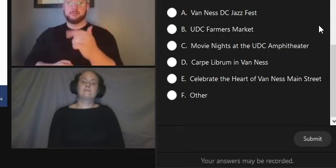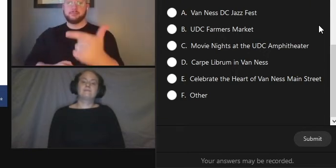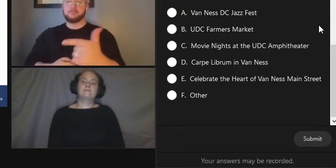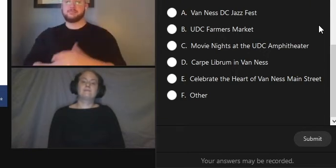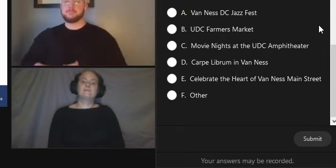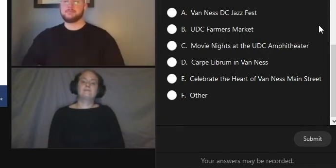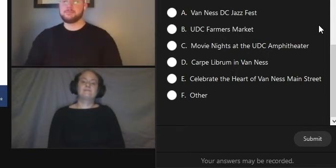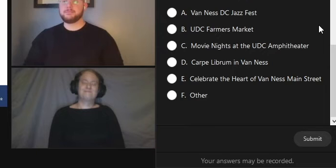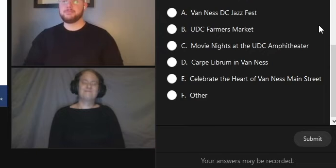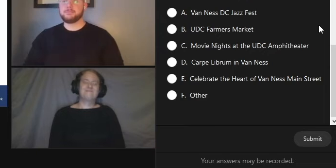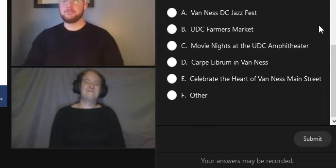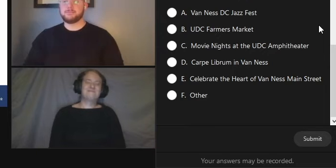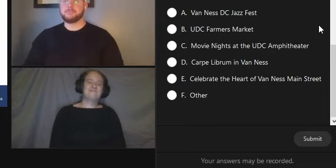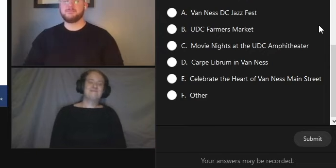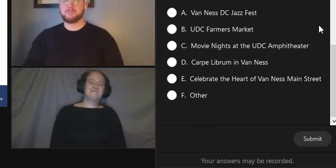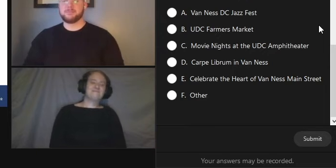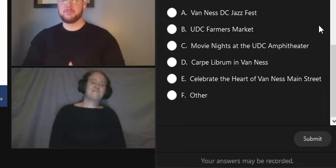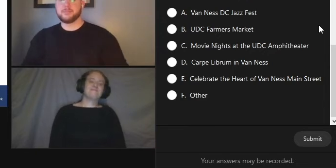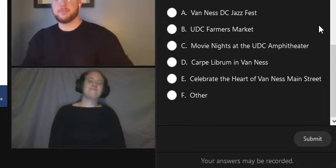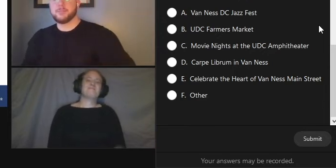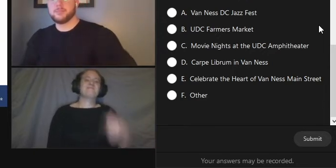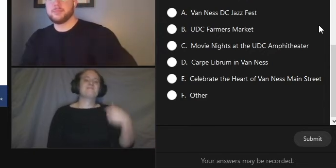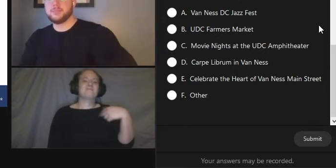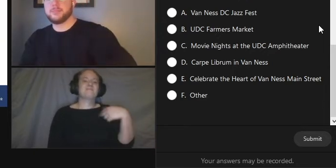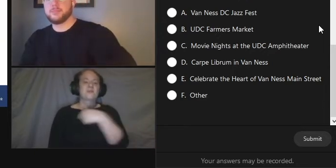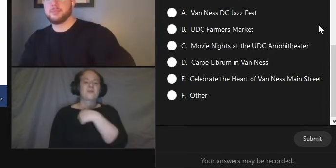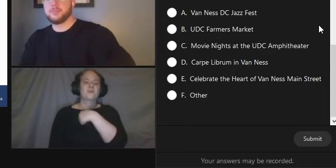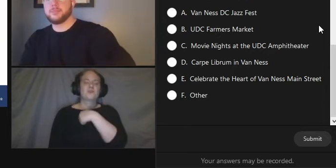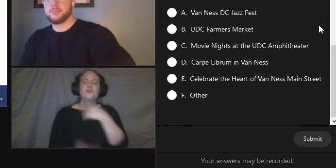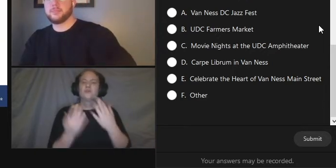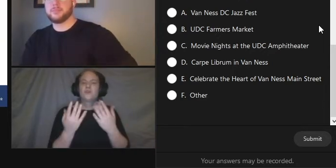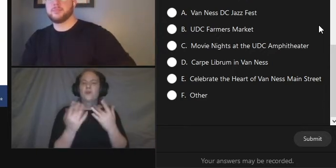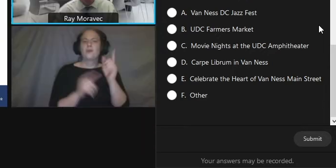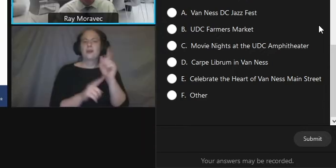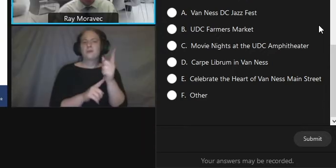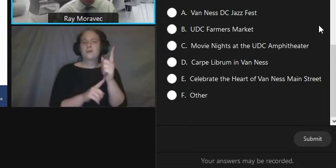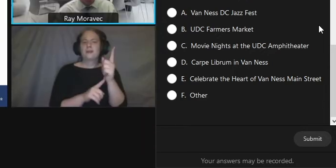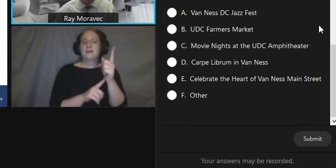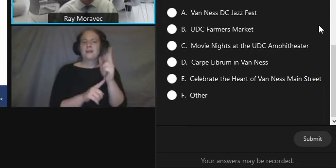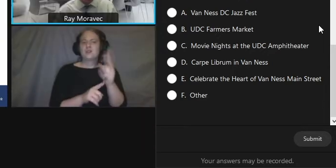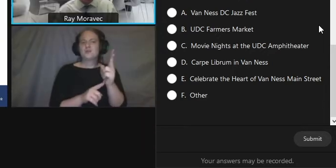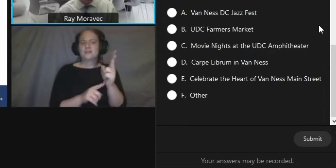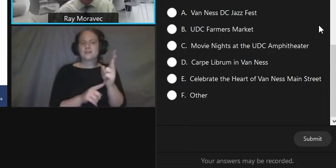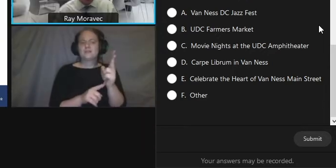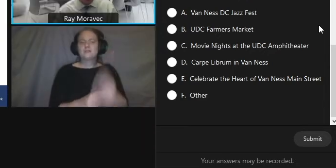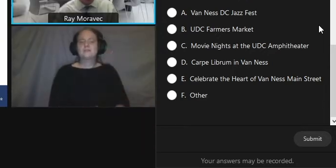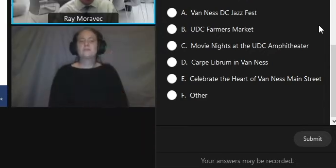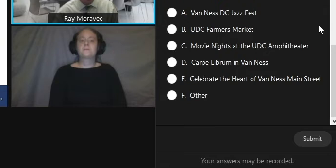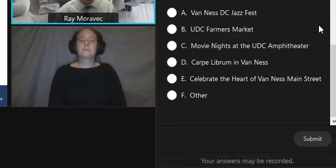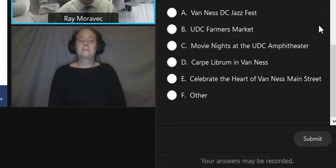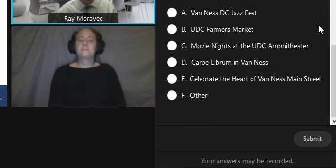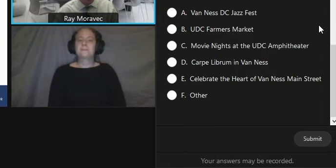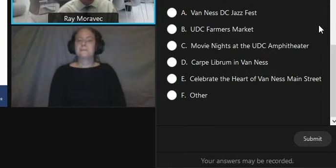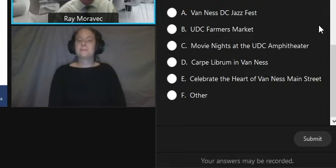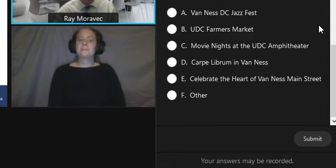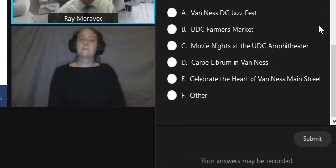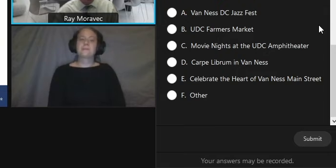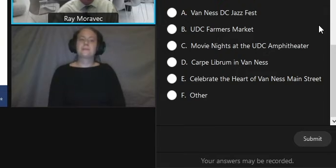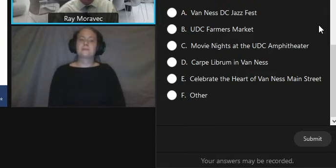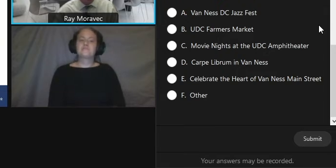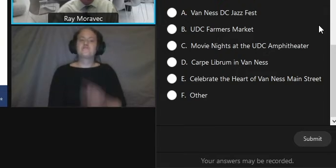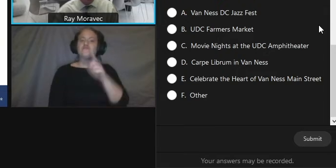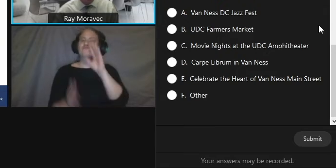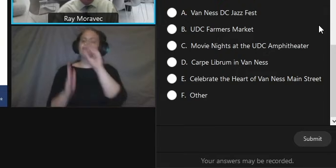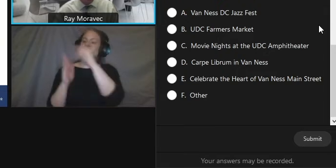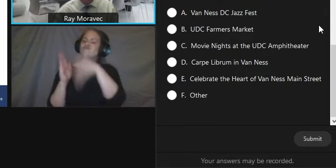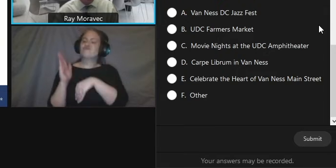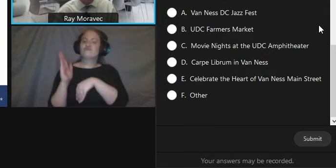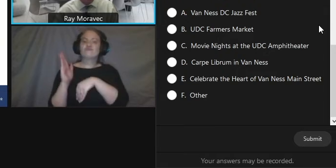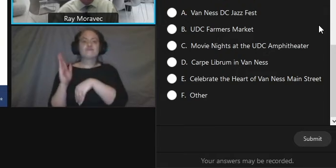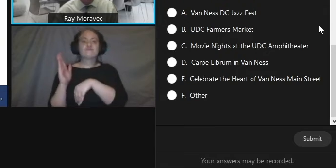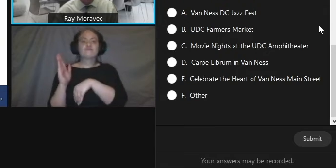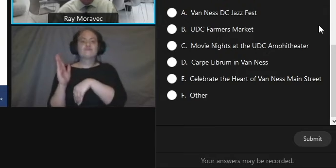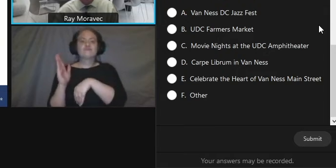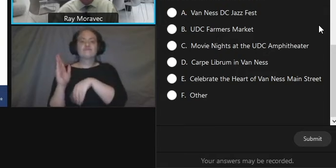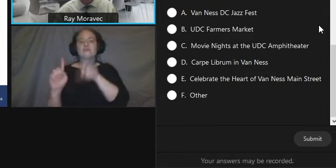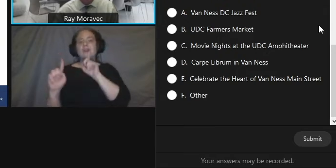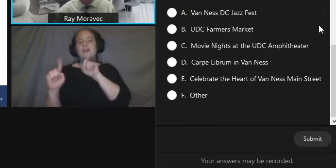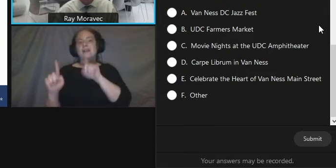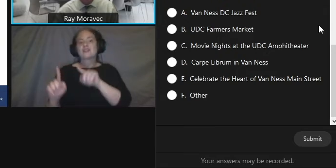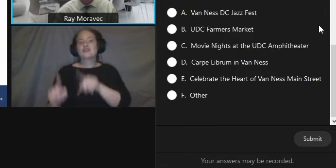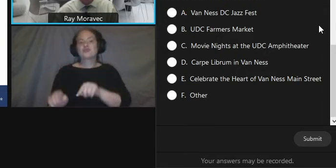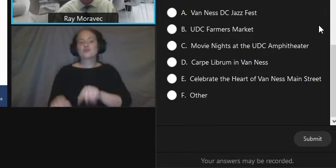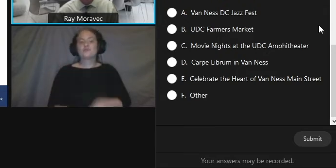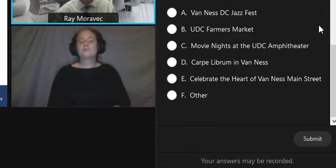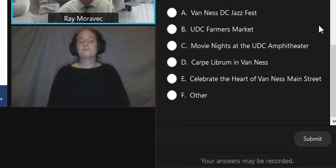and we'll give you a a minute here or so to complete the questions